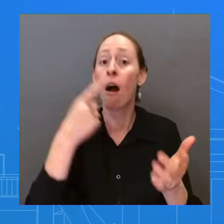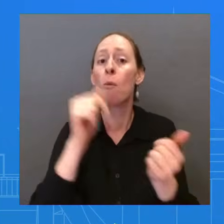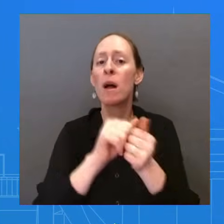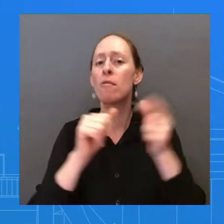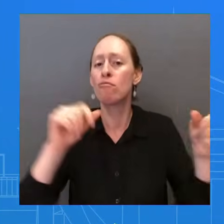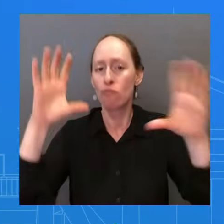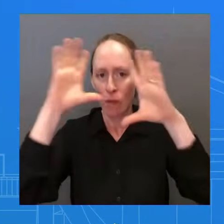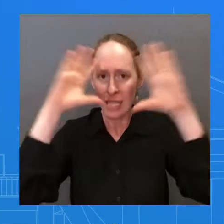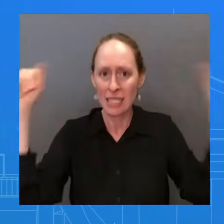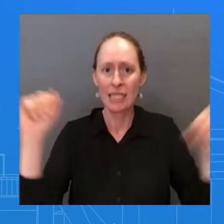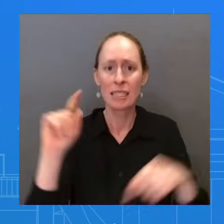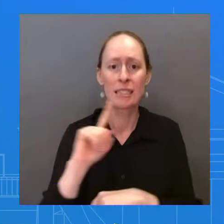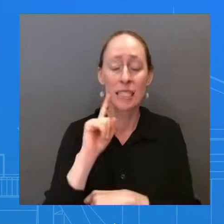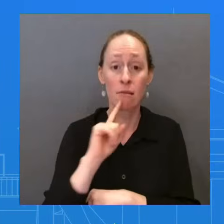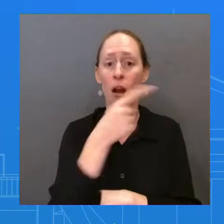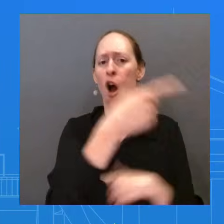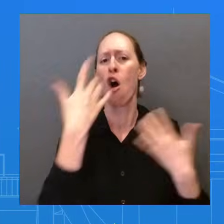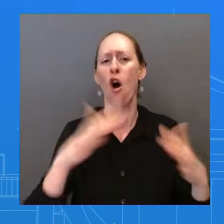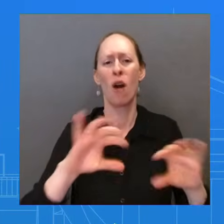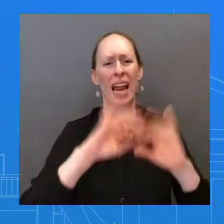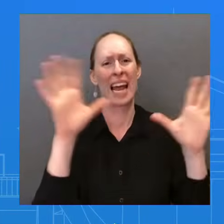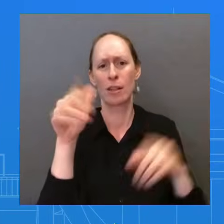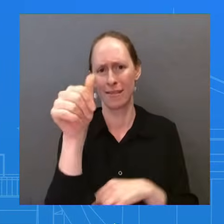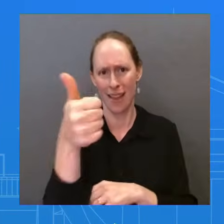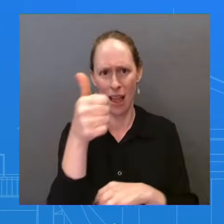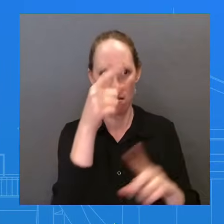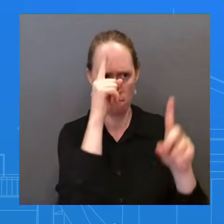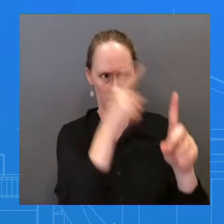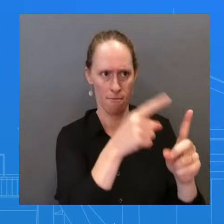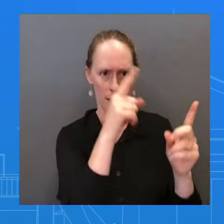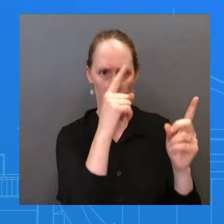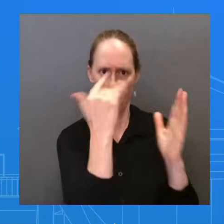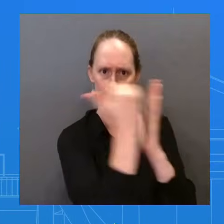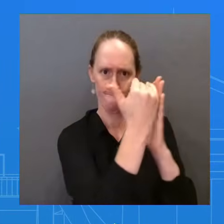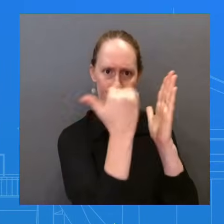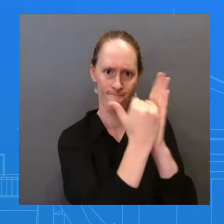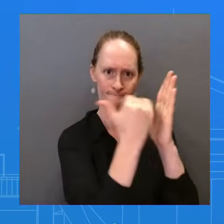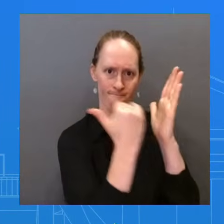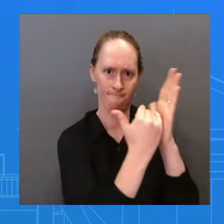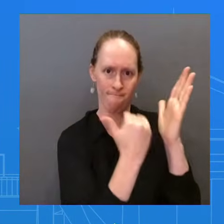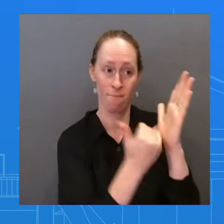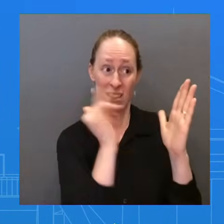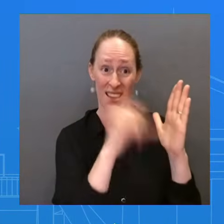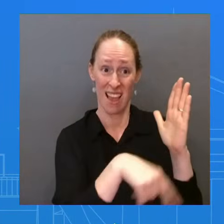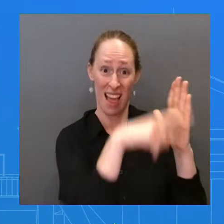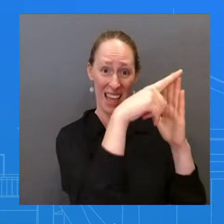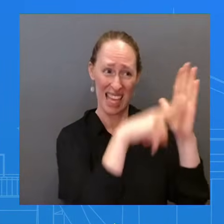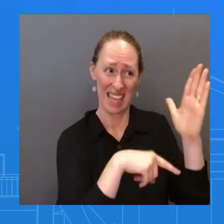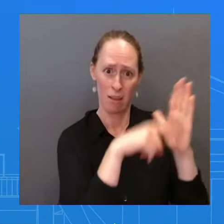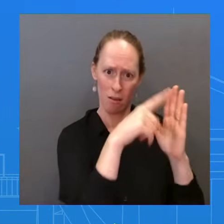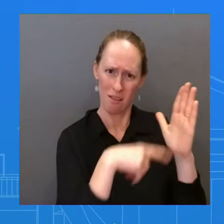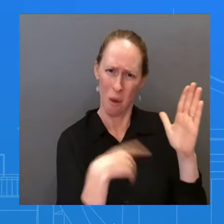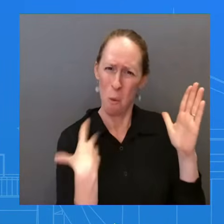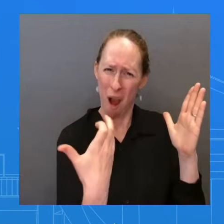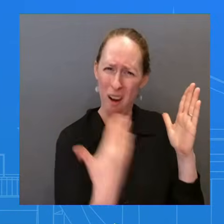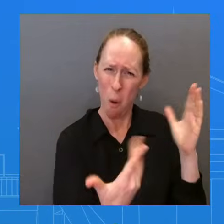to help actualize that, operationalize that, see if we can't get that moving. We obviously, we support moves towards peace.